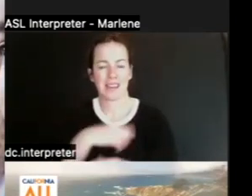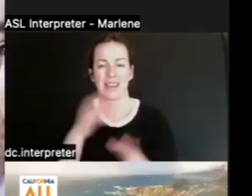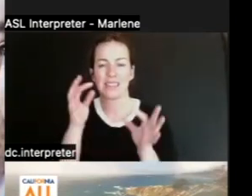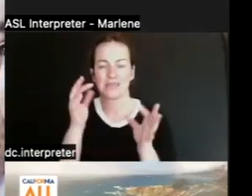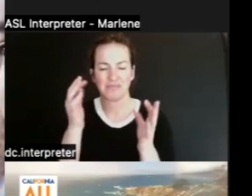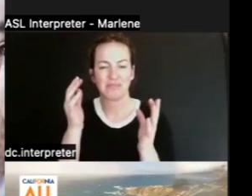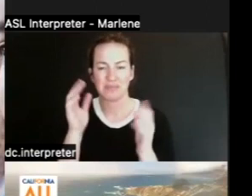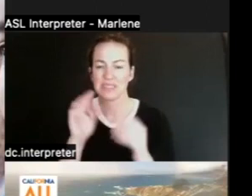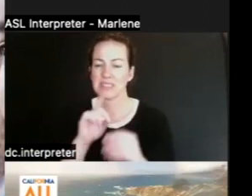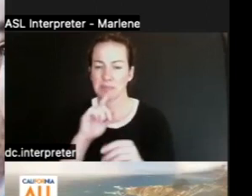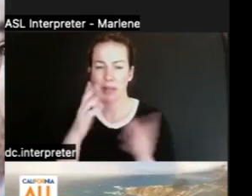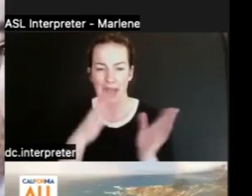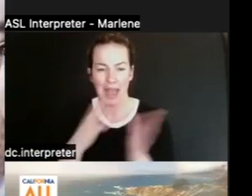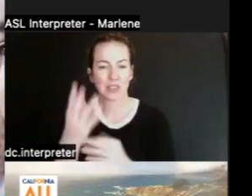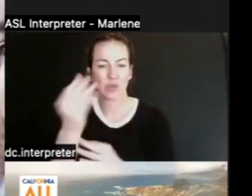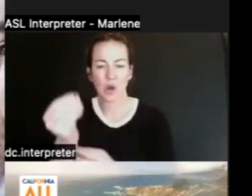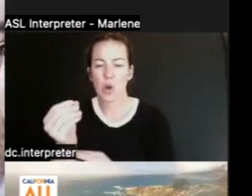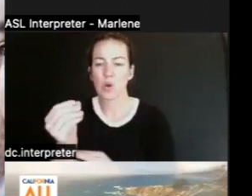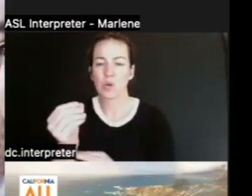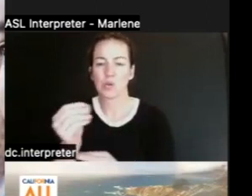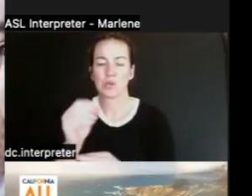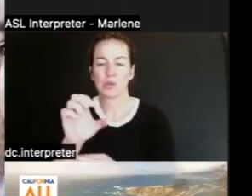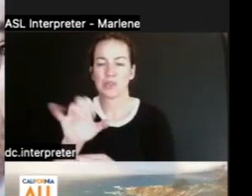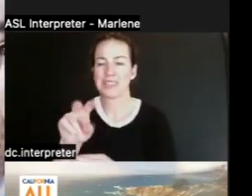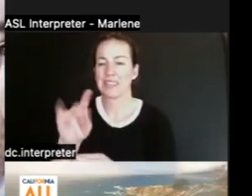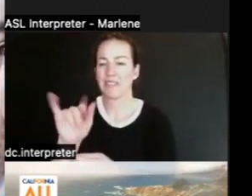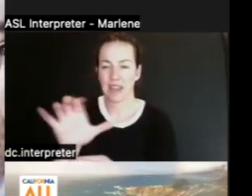one and the civic one and. And so forth, because I'm listening to hear what what all of you are